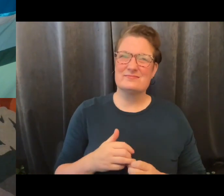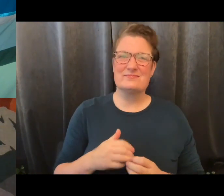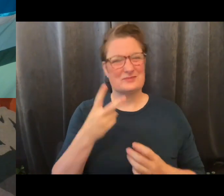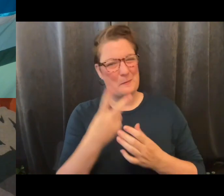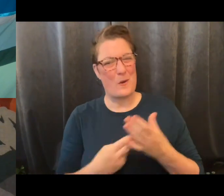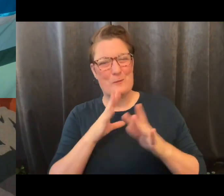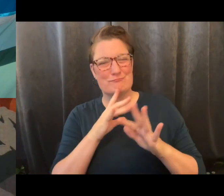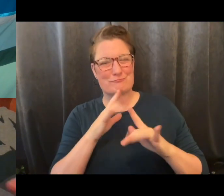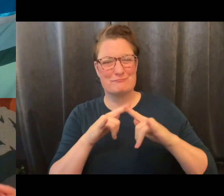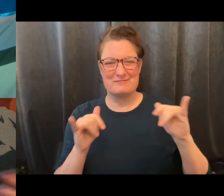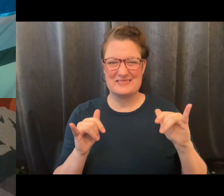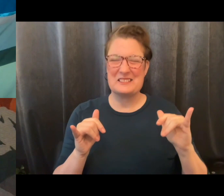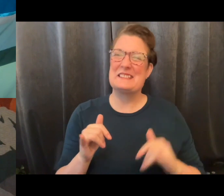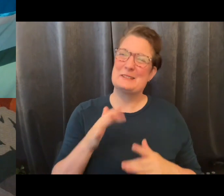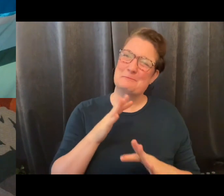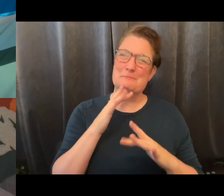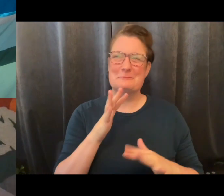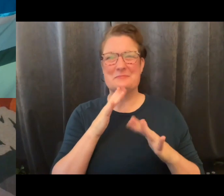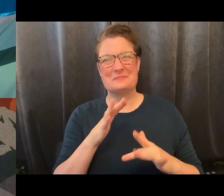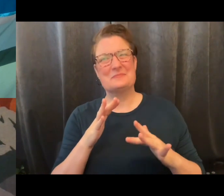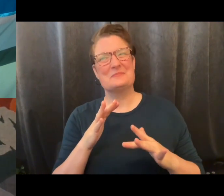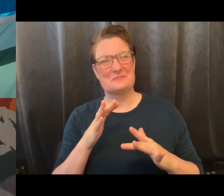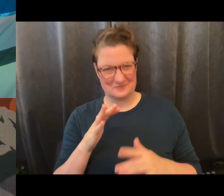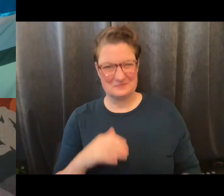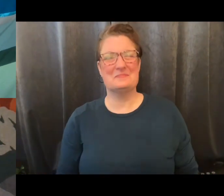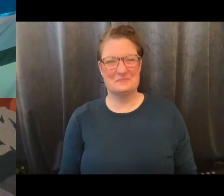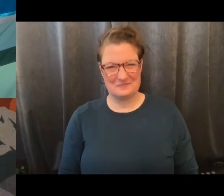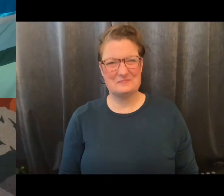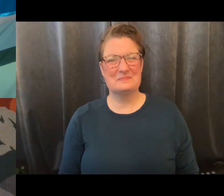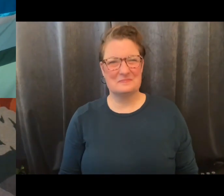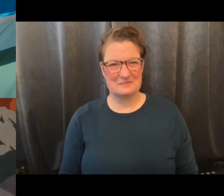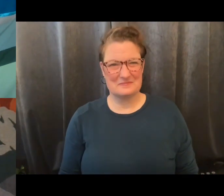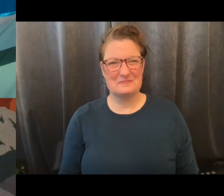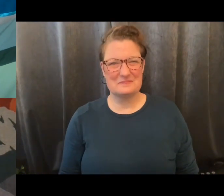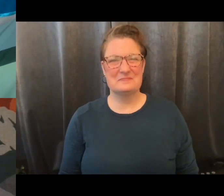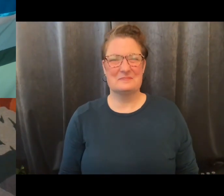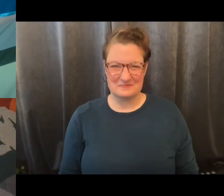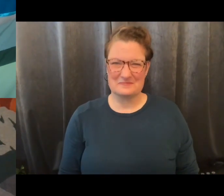Rebekah and Nomy: shehechiyatnu v'kiyamatnu v'higiyatnu la'azman ha'azeh.